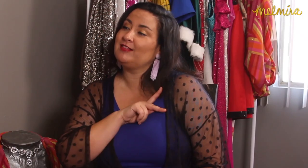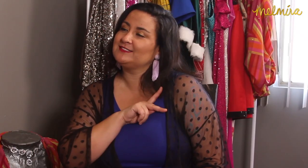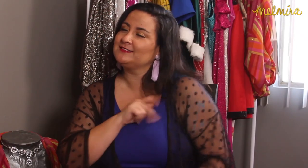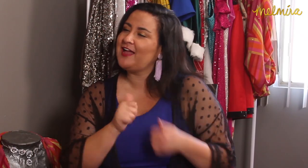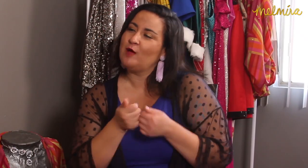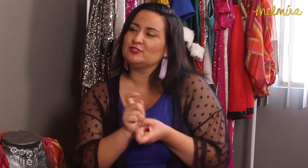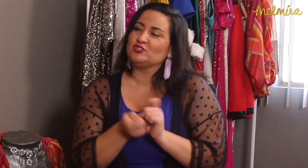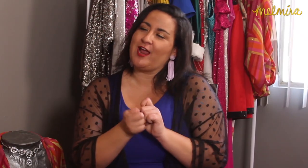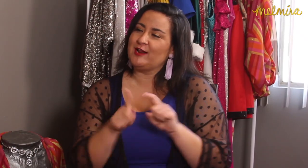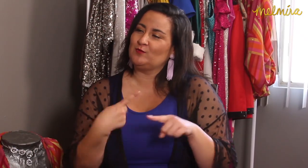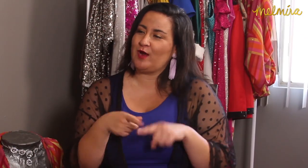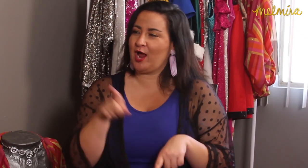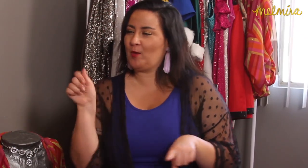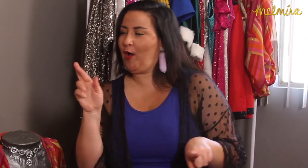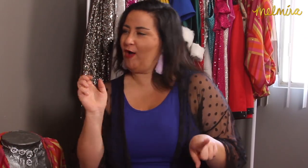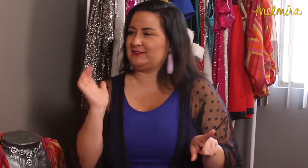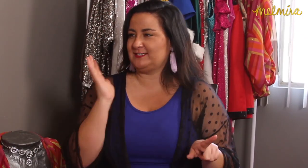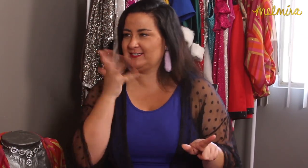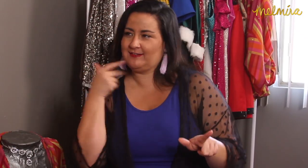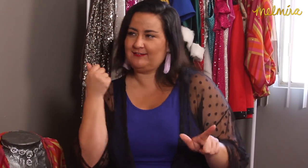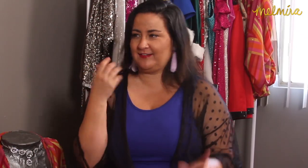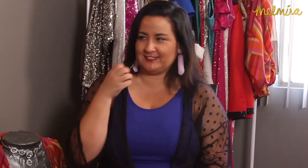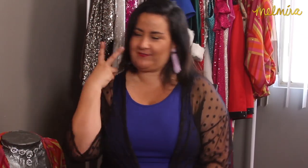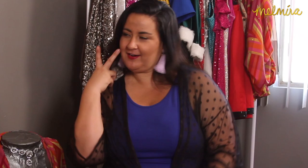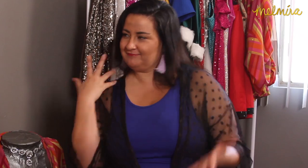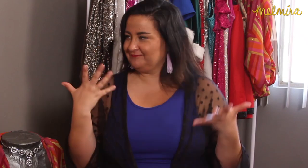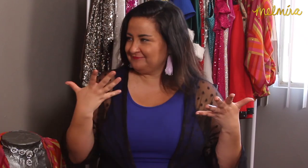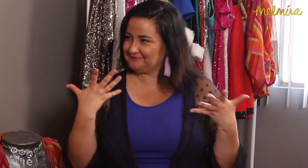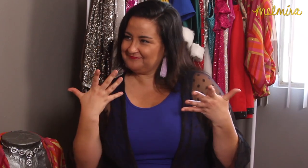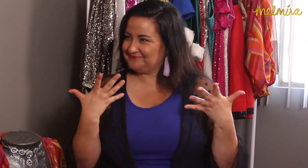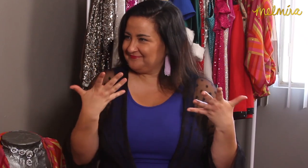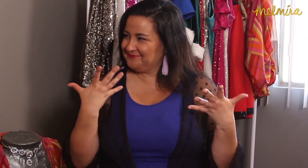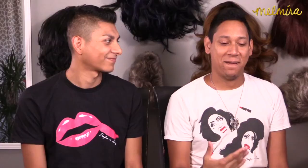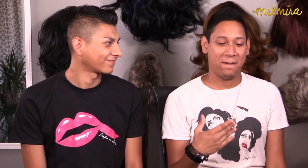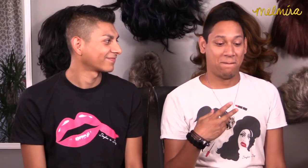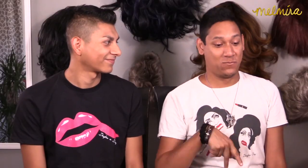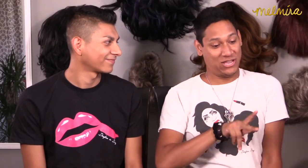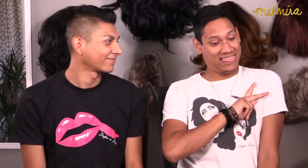So your personalities, how does it change when you two become Selena and Casavina?